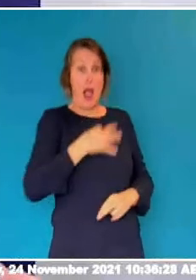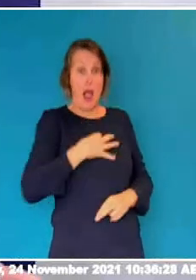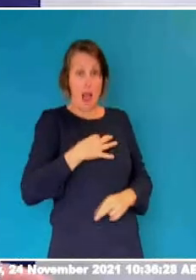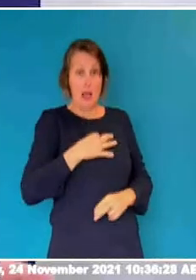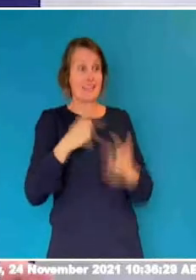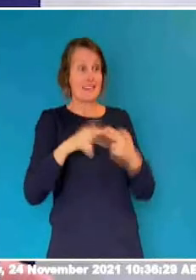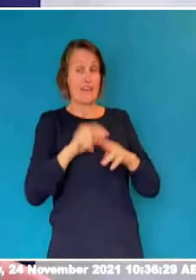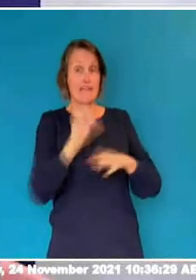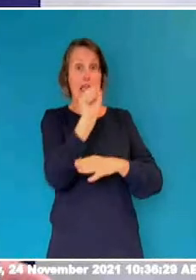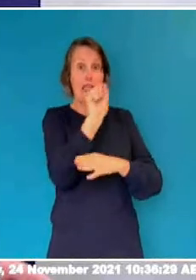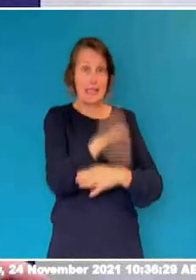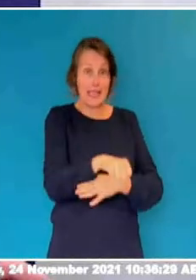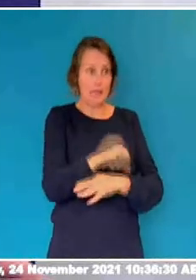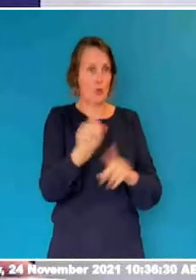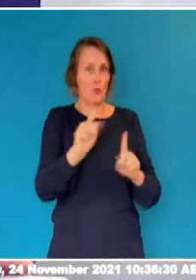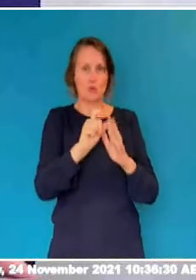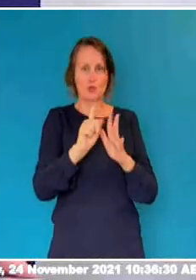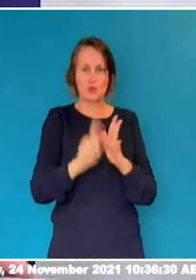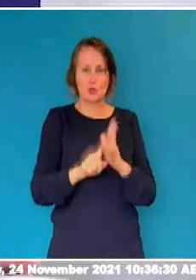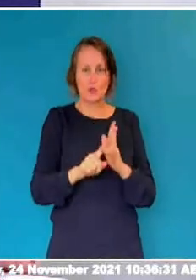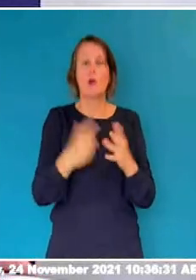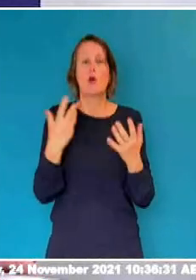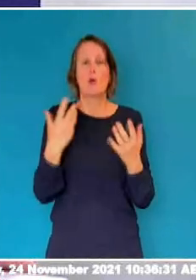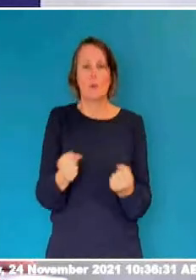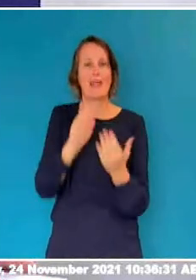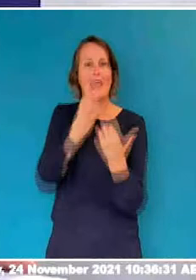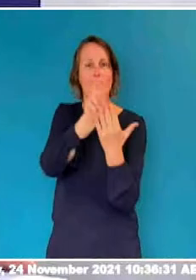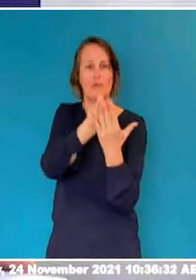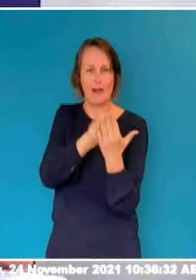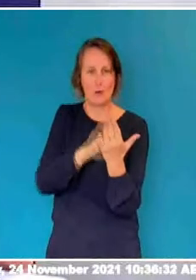Do you have those records? MR CAWOOD: We have records that are referred to and annexed